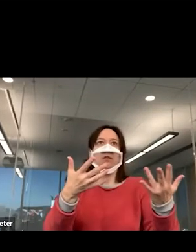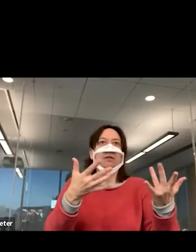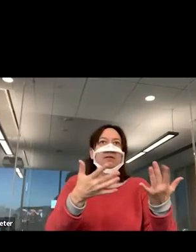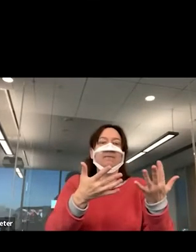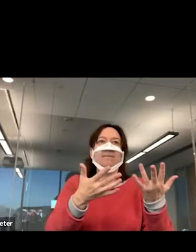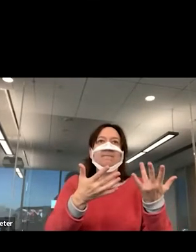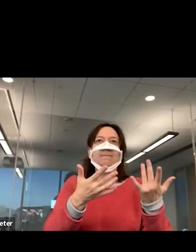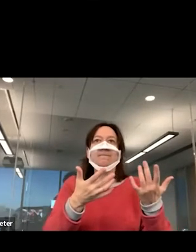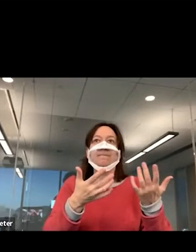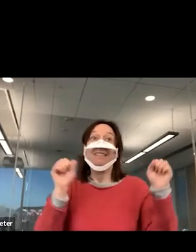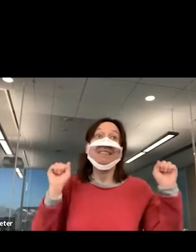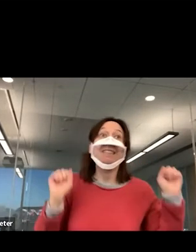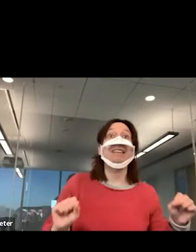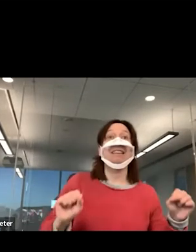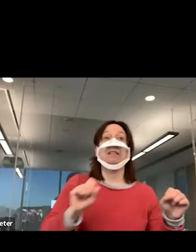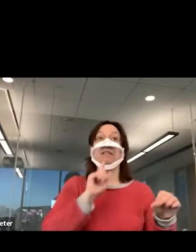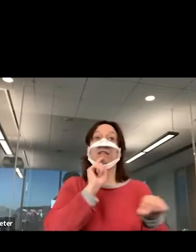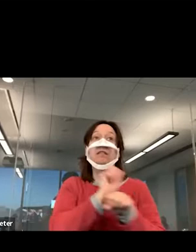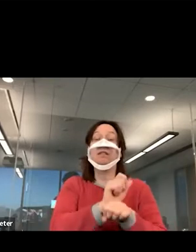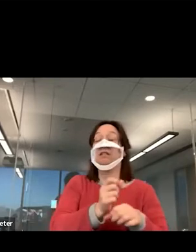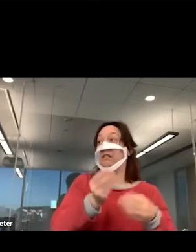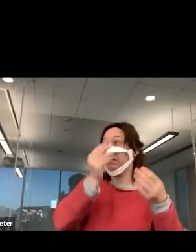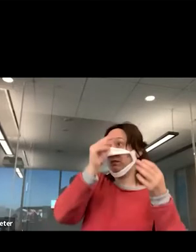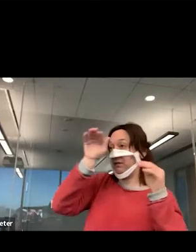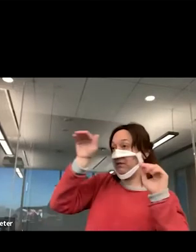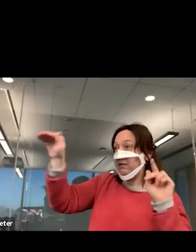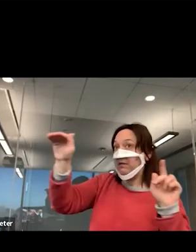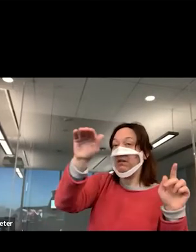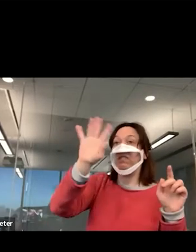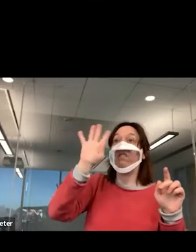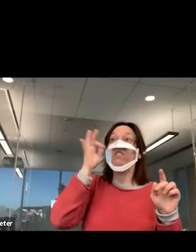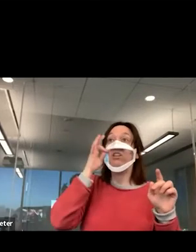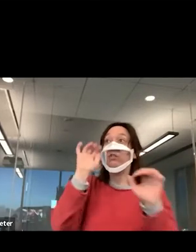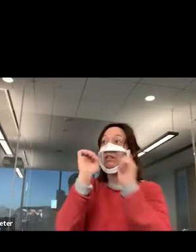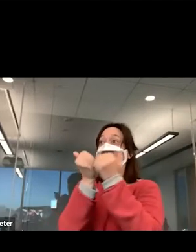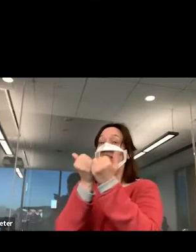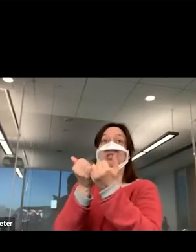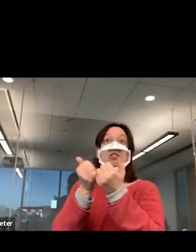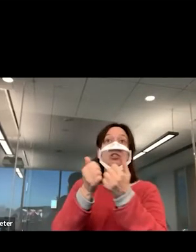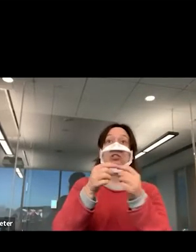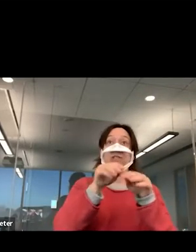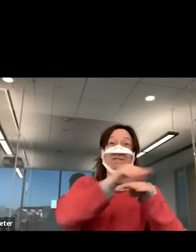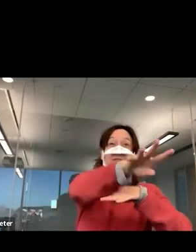to influence the federal agencies in a way that would actually increase diversity and inclusion